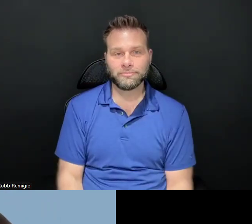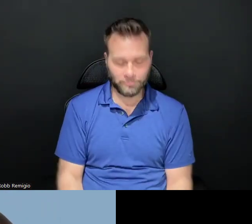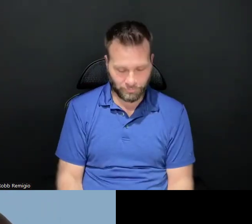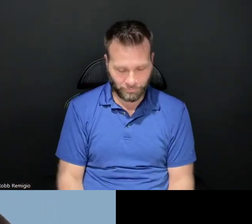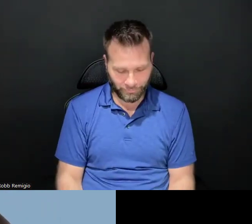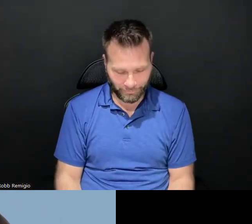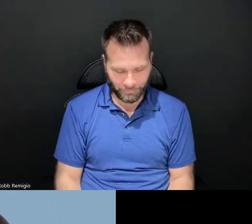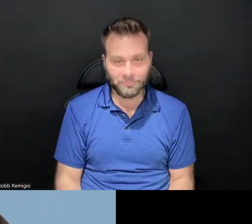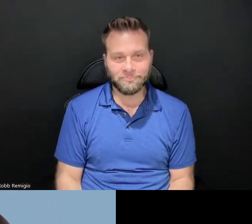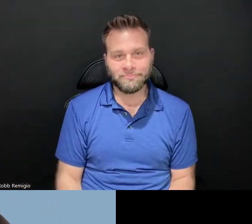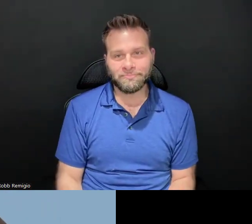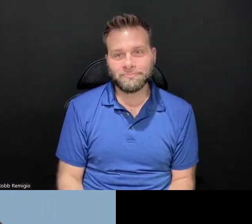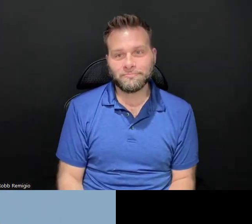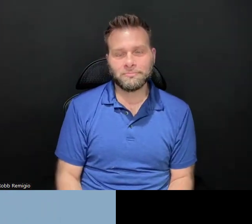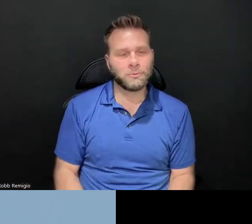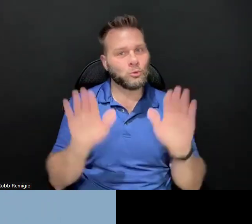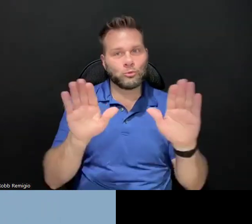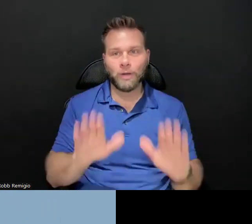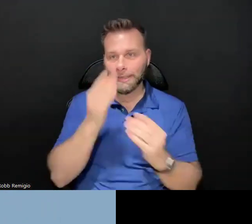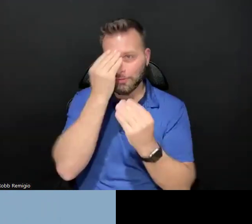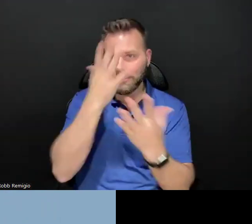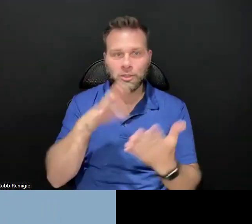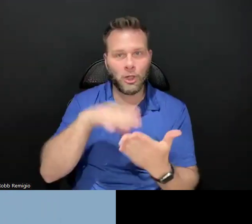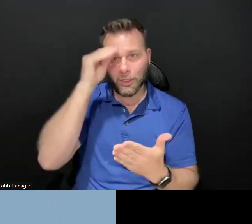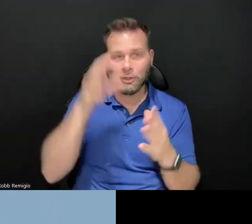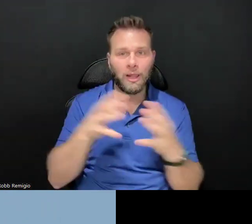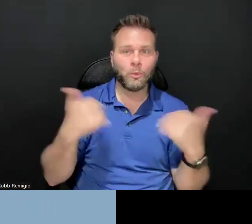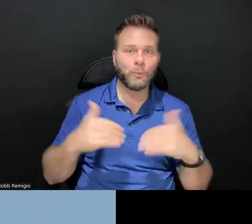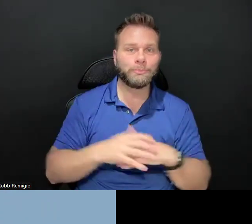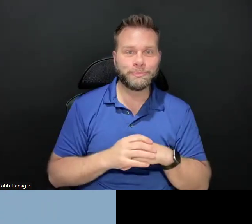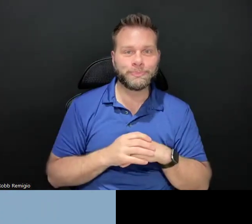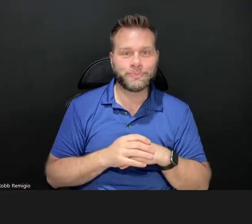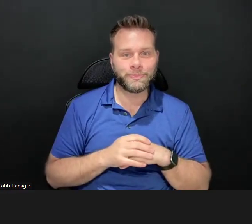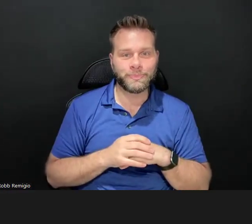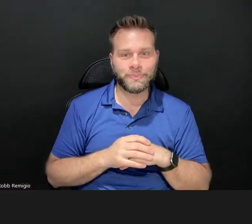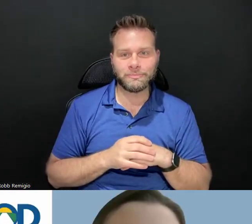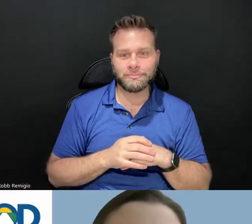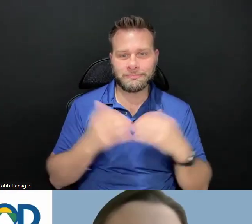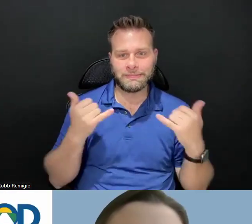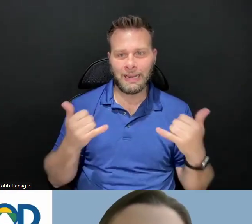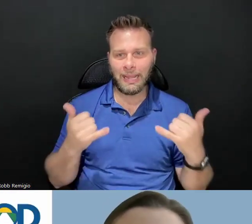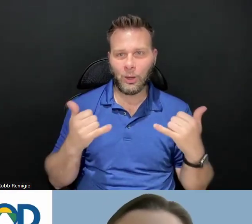Thank you, thank you. That was a ton of information